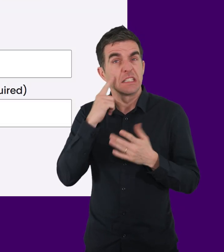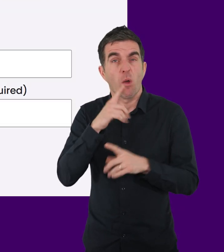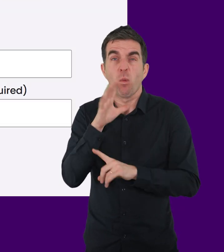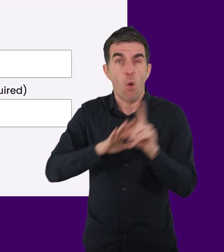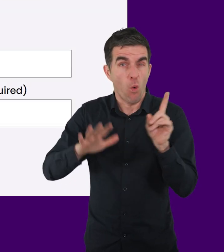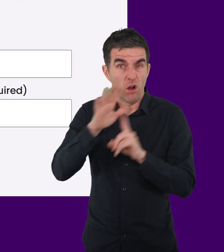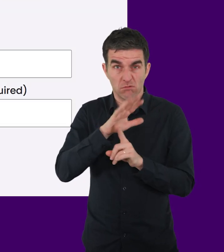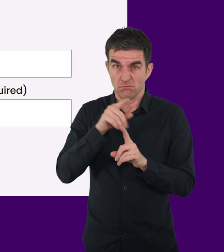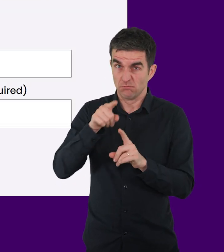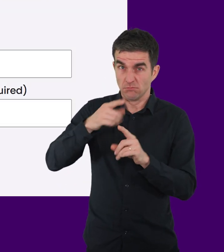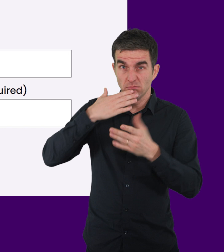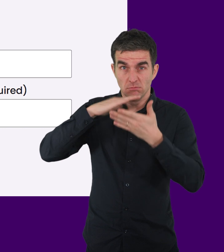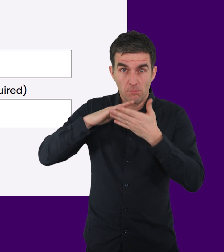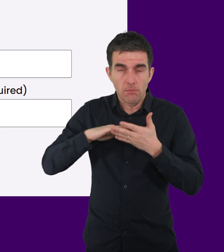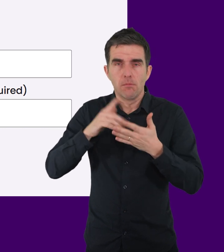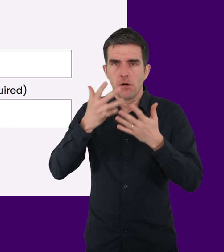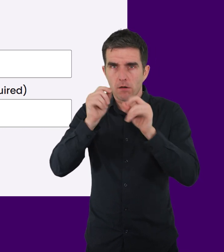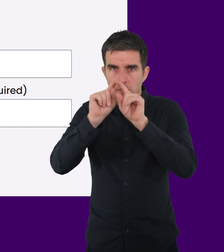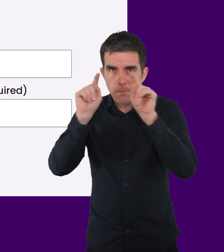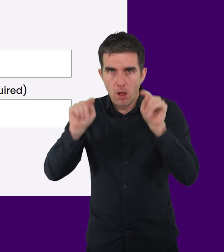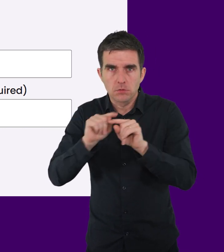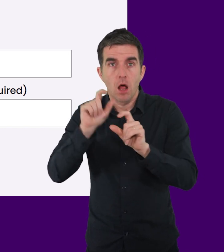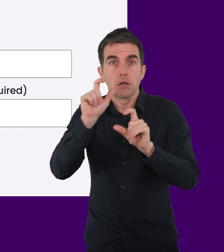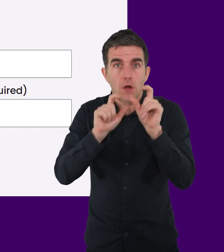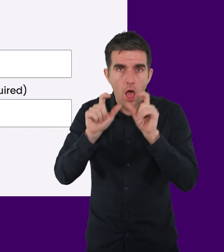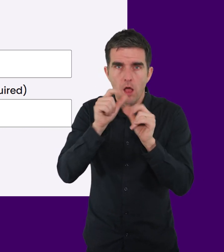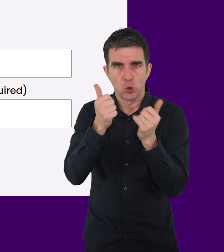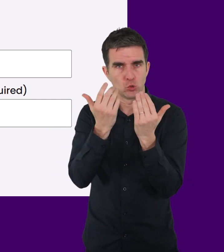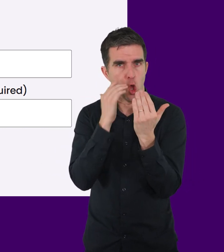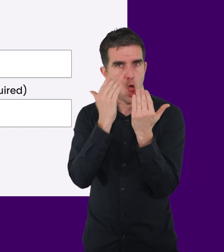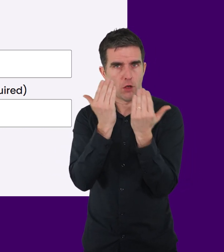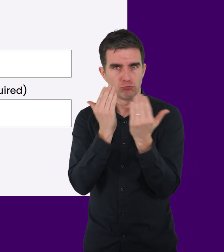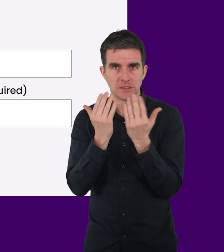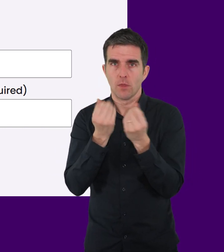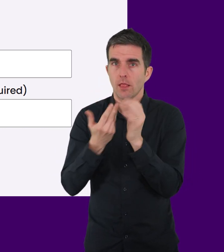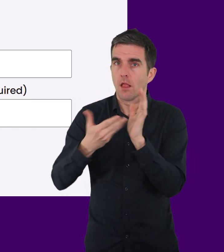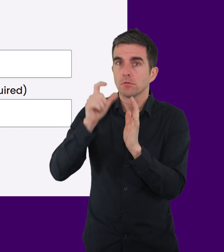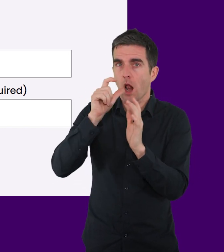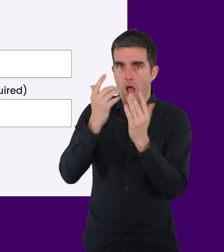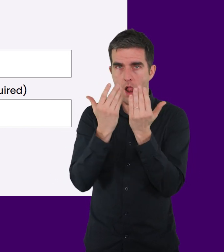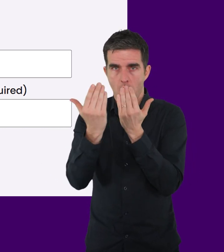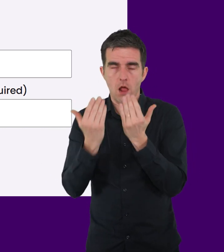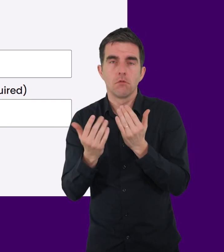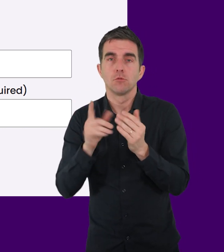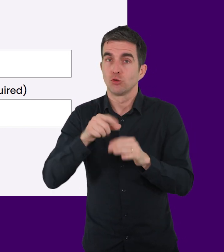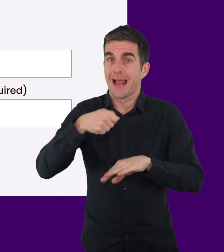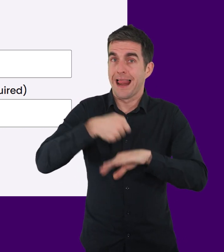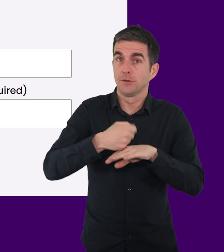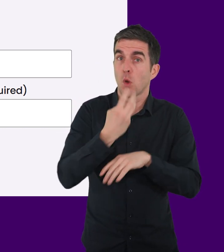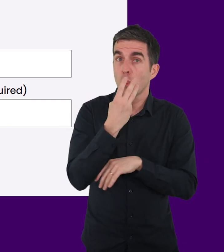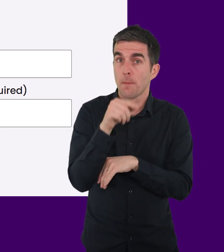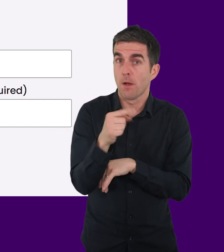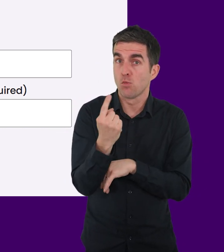And make it easy for all to see form fields by giving their border a colour that has a good contrast with the adjacent colours, at least 3:1.